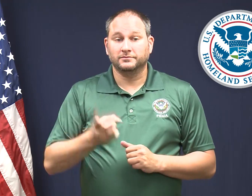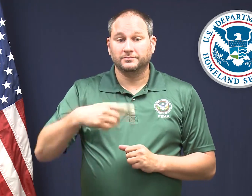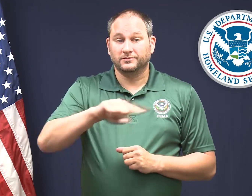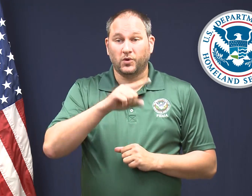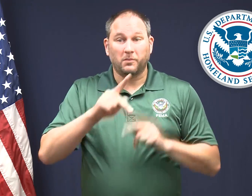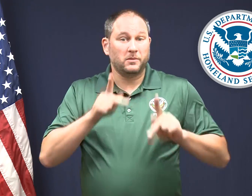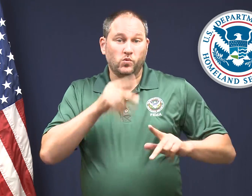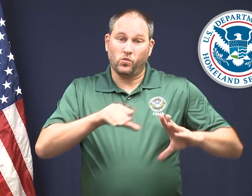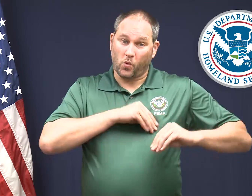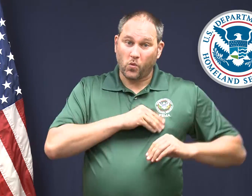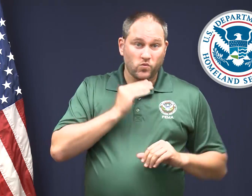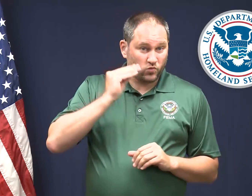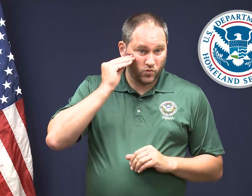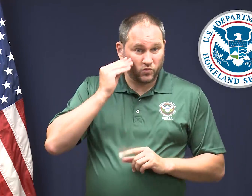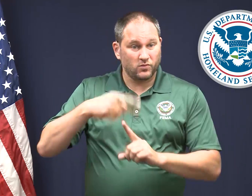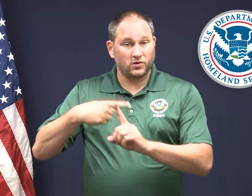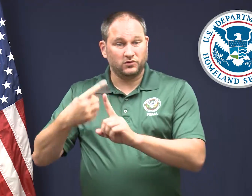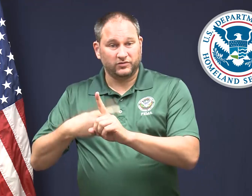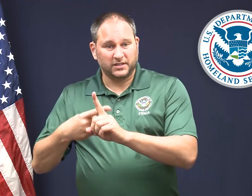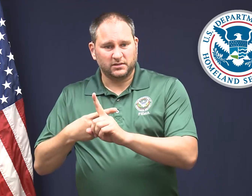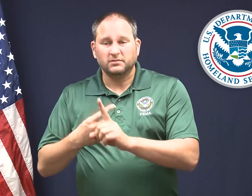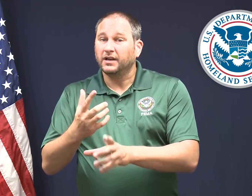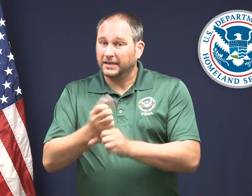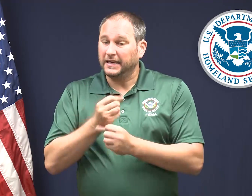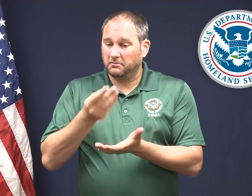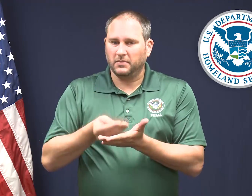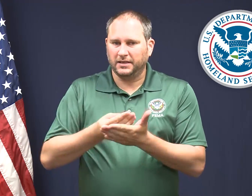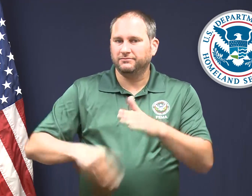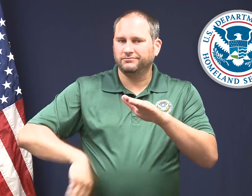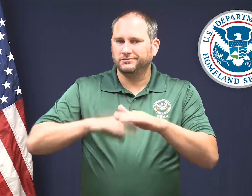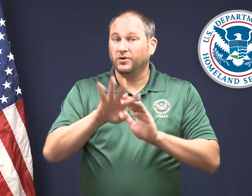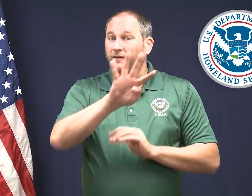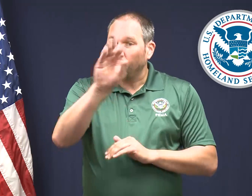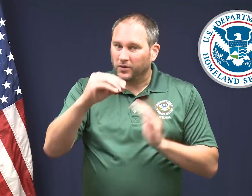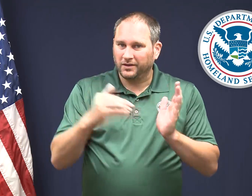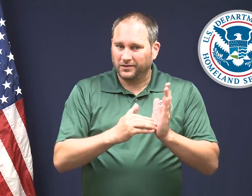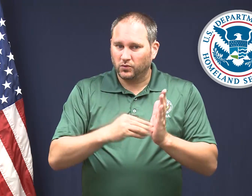Homeowners or renters may be able to get up to $40,000